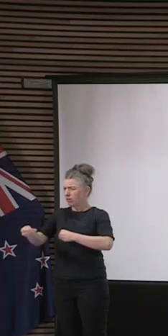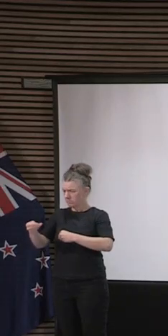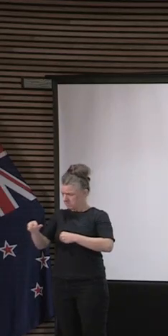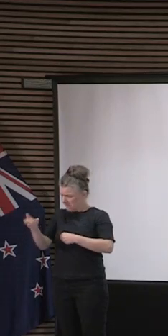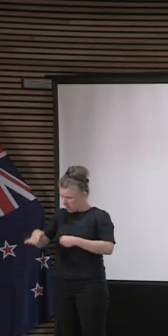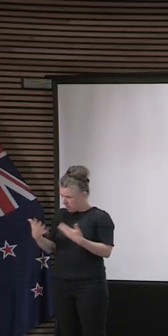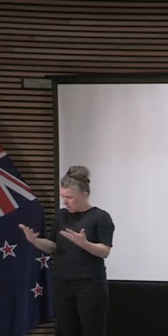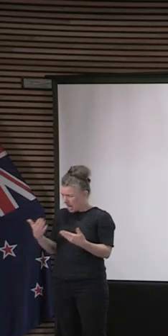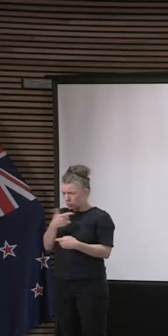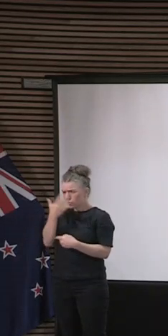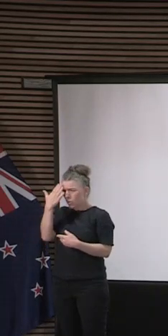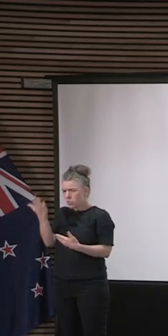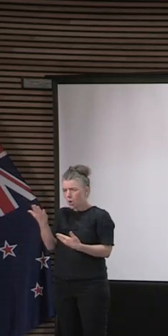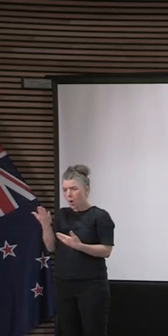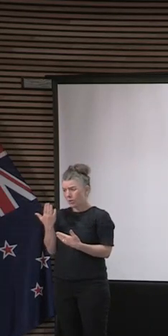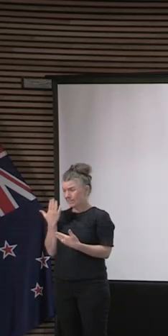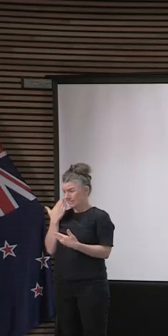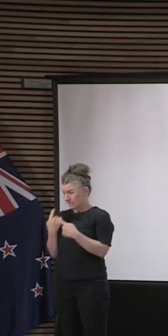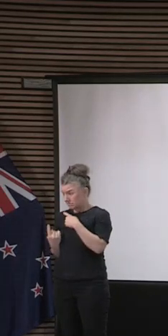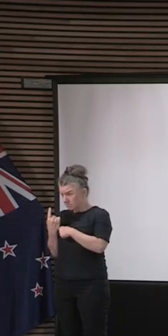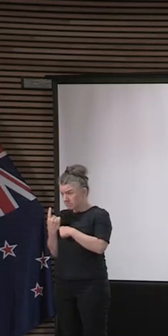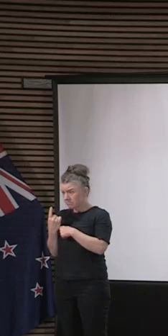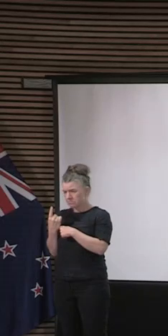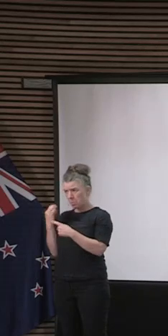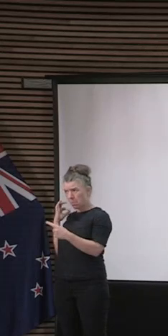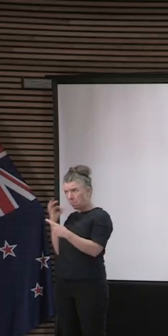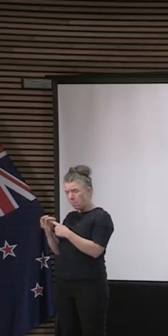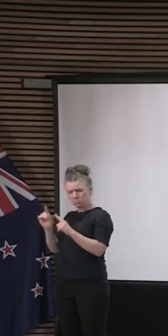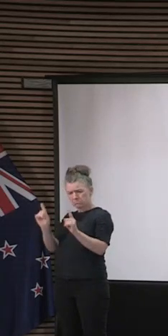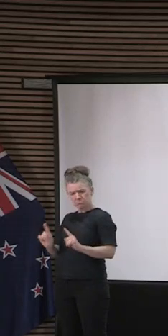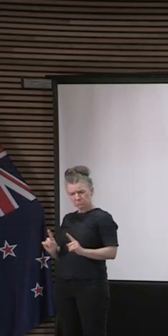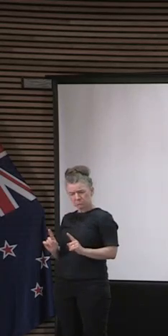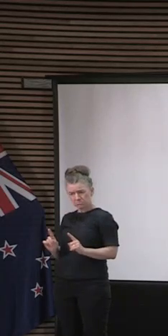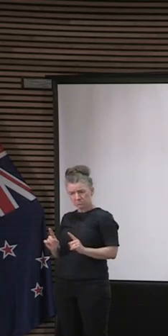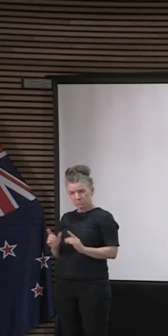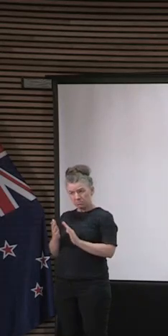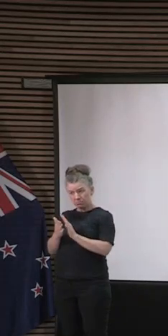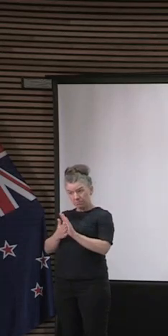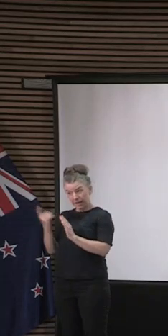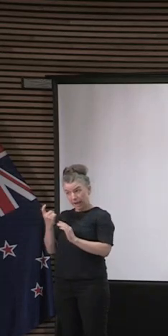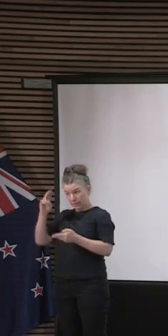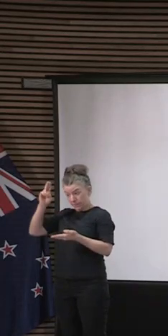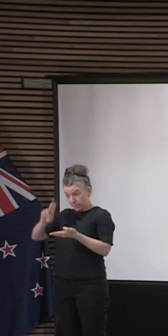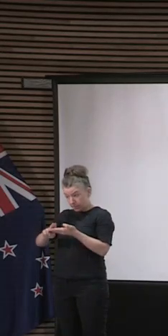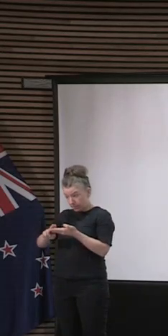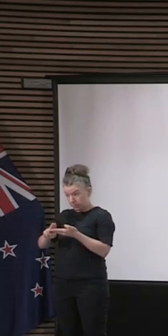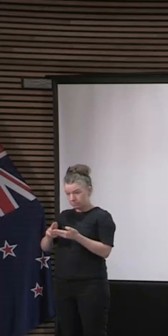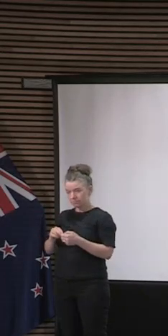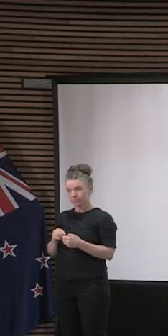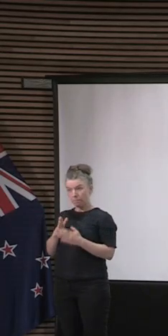transmission cases? How long has it been since we had a new one? You said there were two and they weren't recent onset? Has it been (SPEAKS